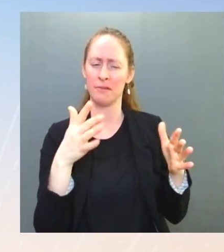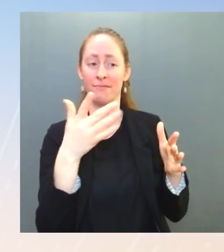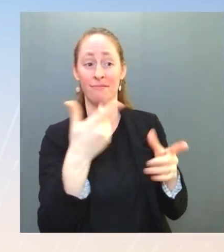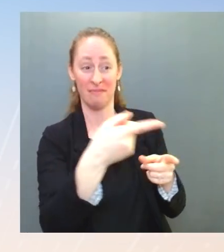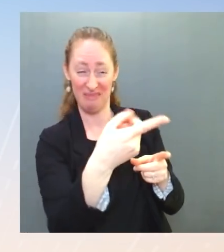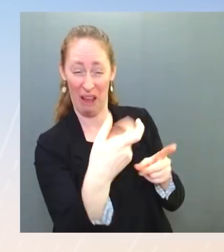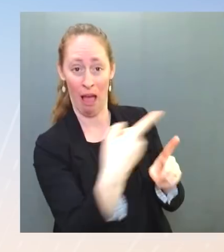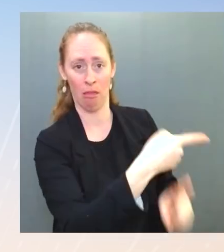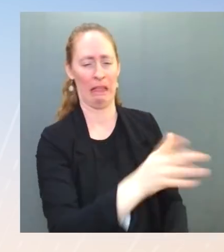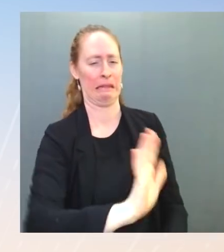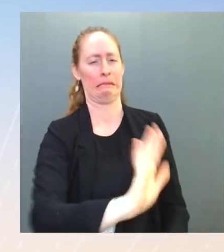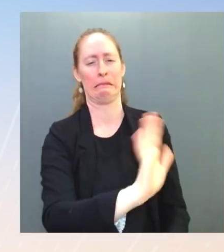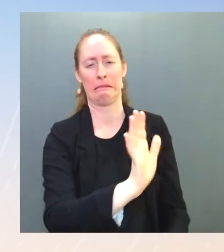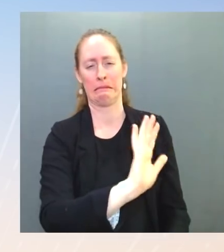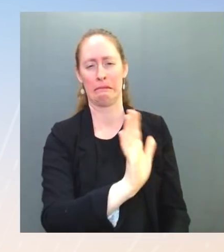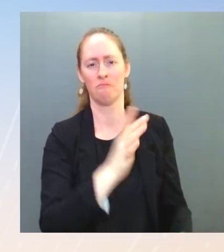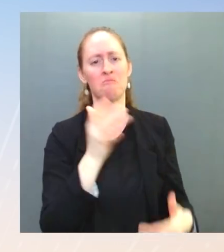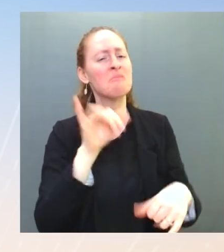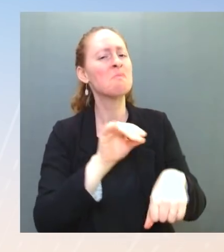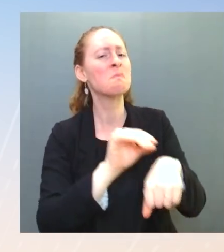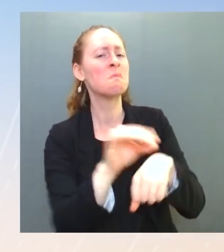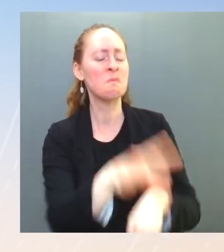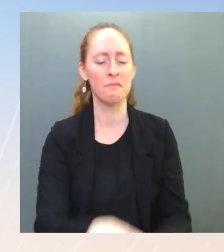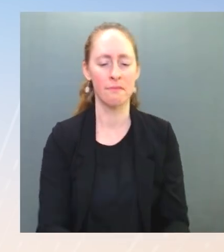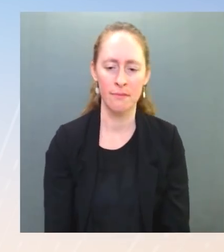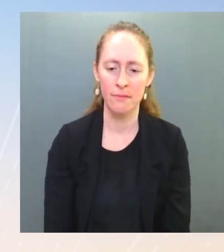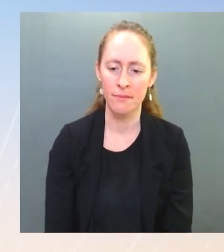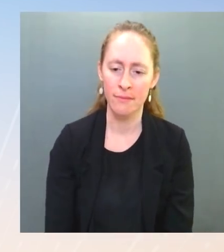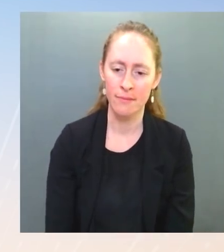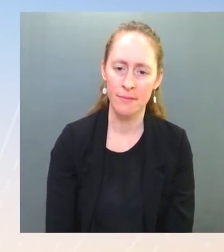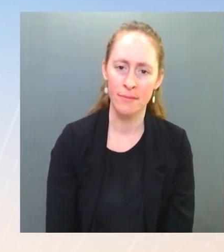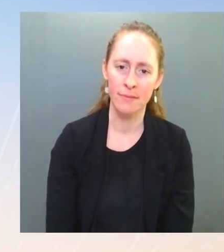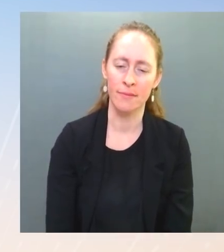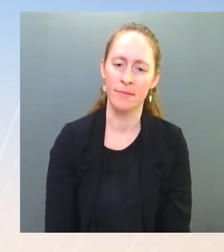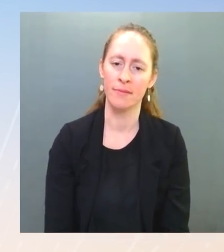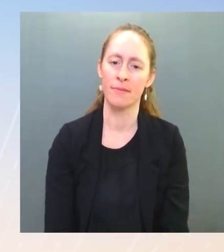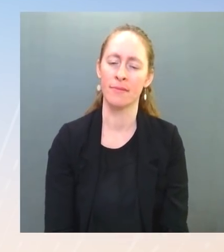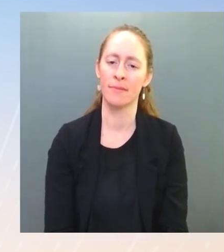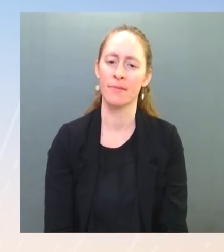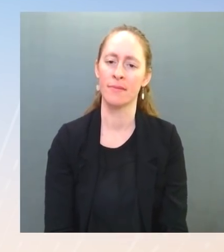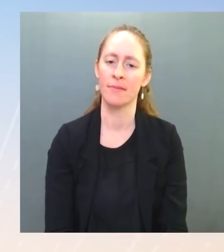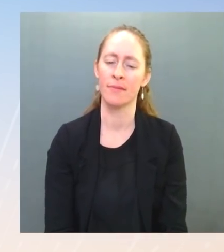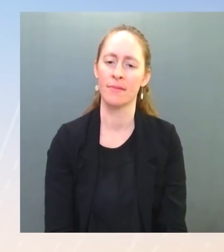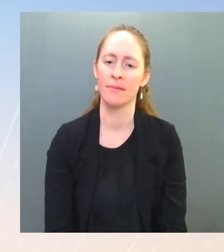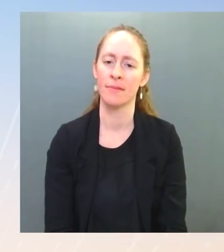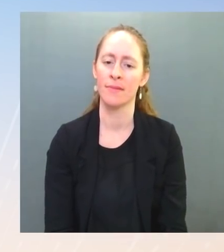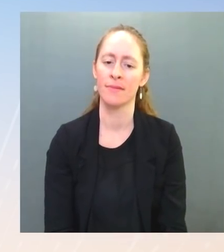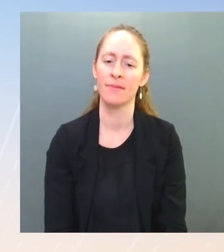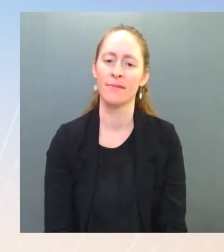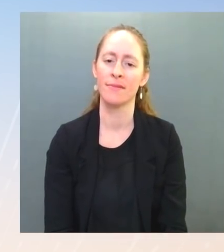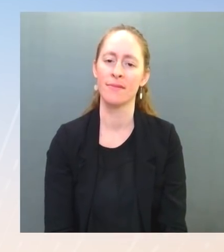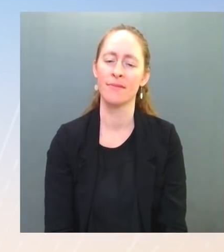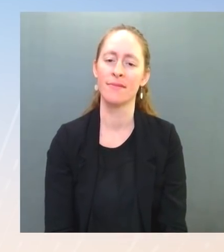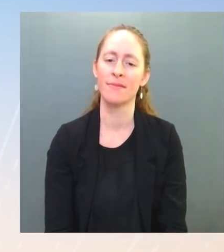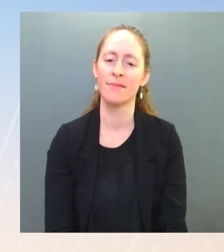The Press: -- finally, I'm wondering if, last night Ukrainian president Volodymyr Zelenskyy